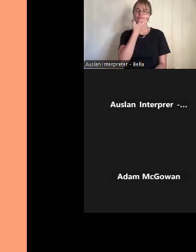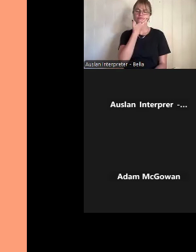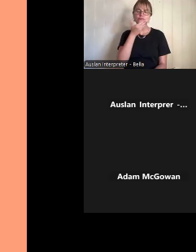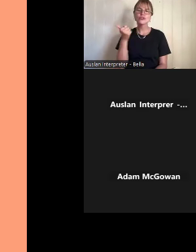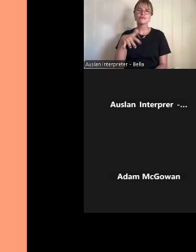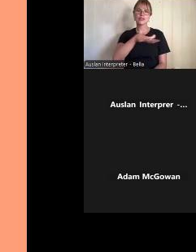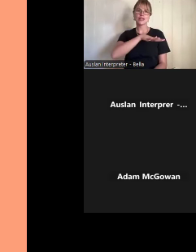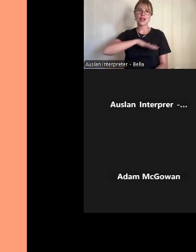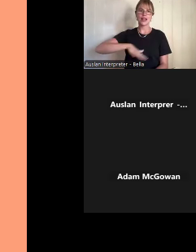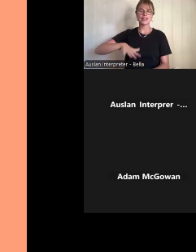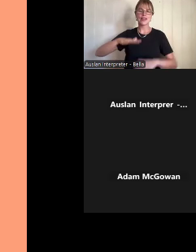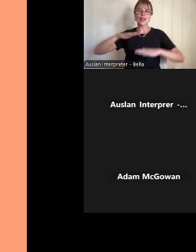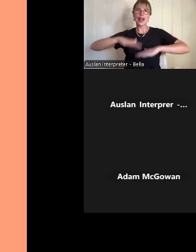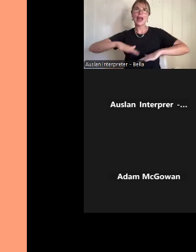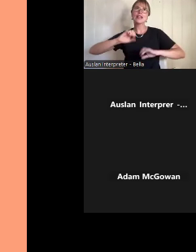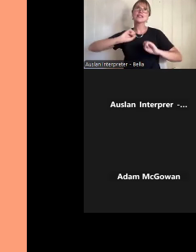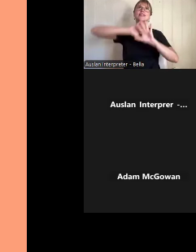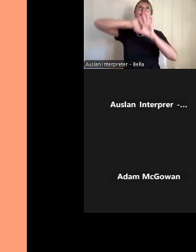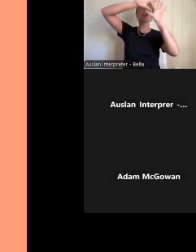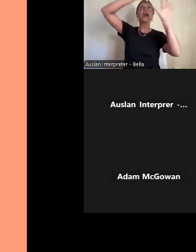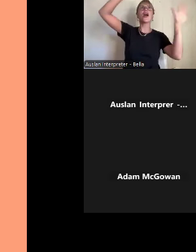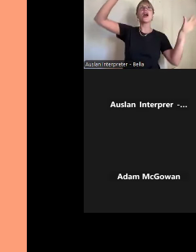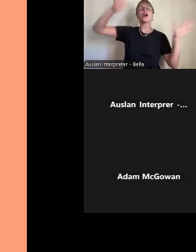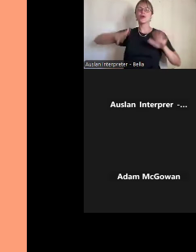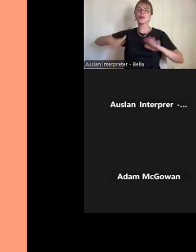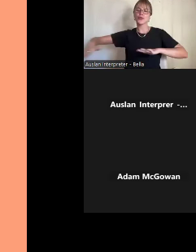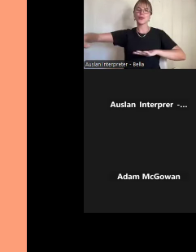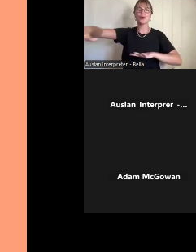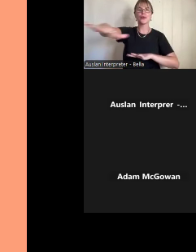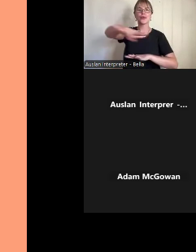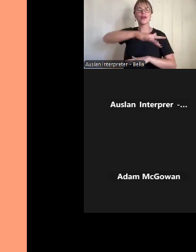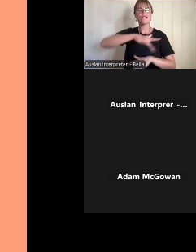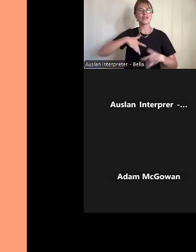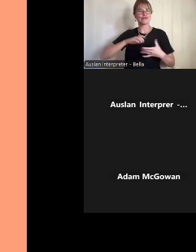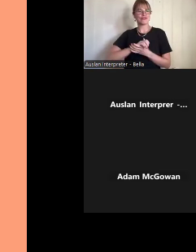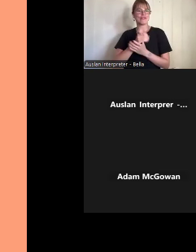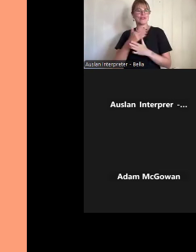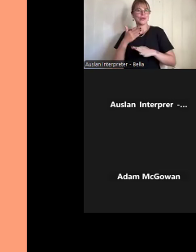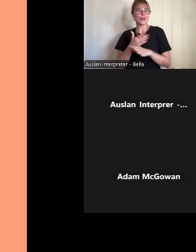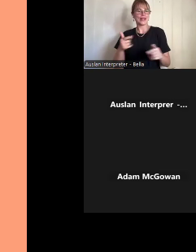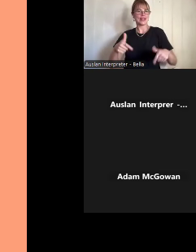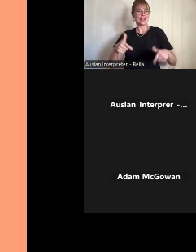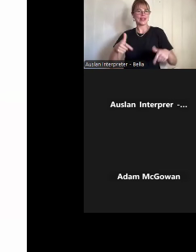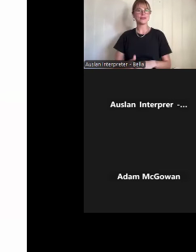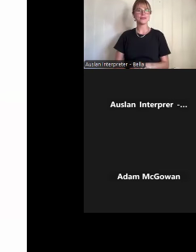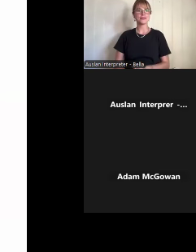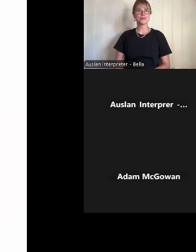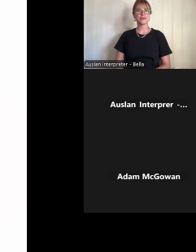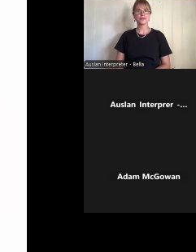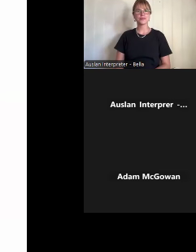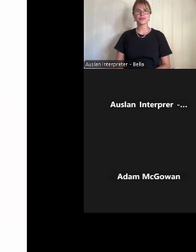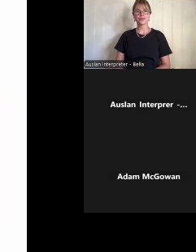land and the sky and the sea meet and I'm very grateful to be able to work here. So just a few